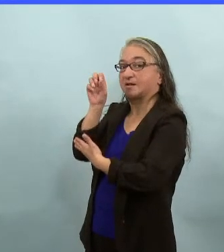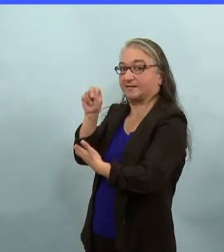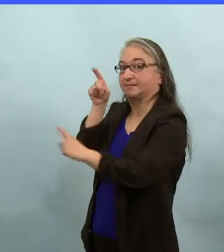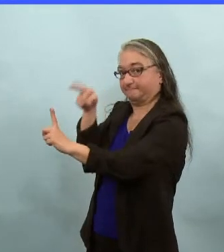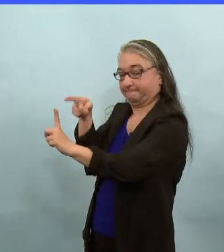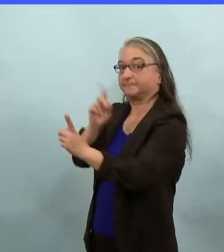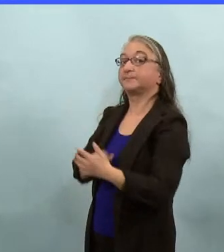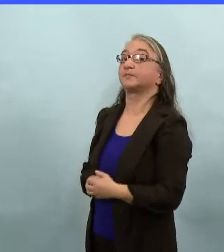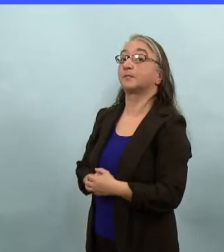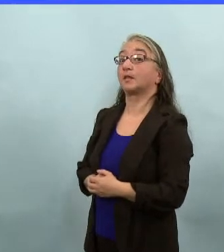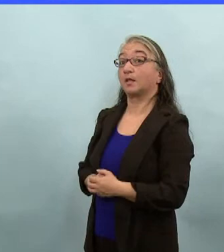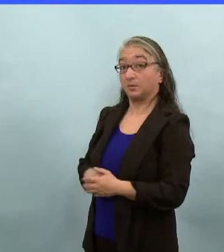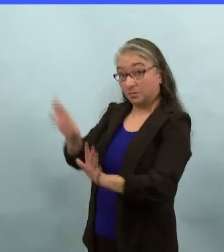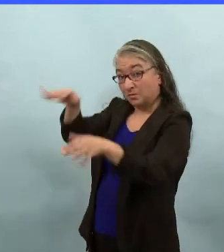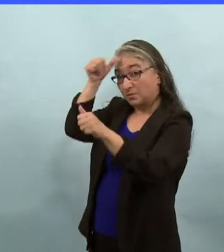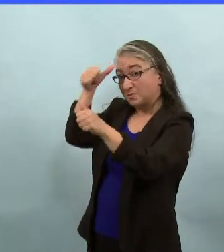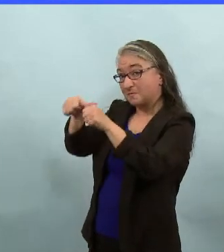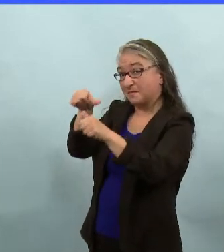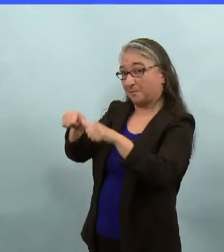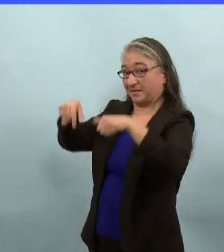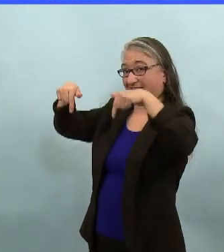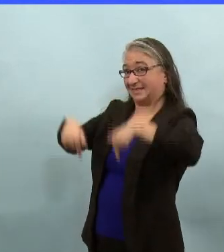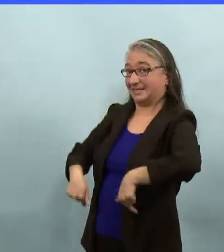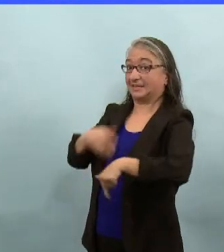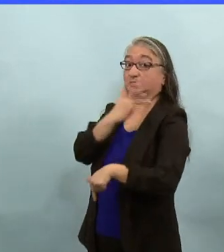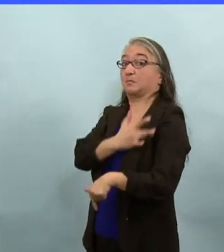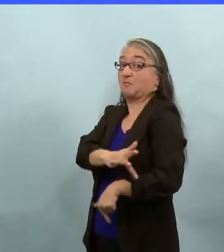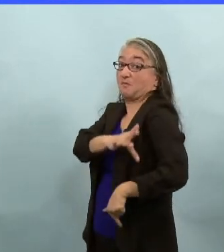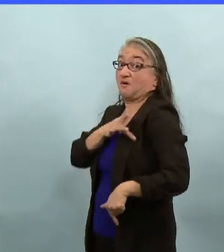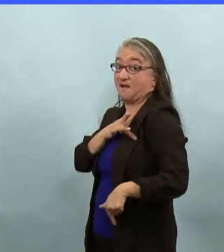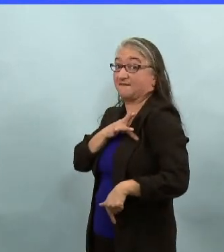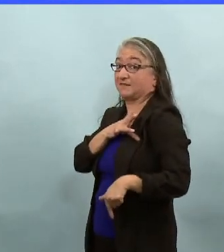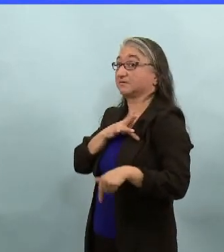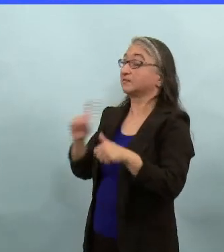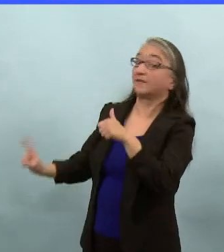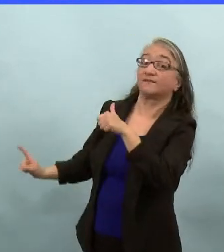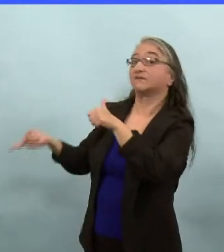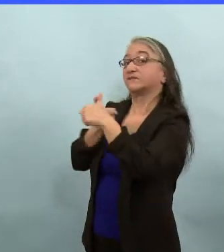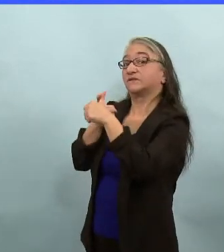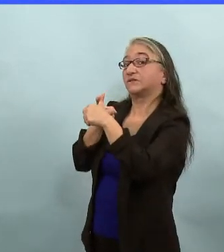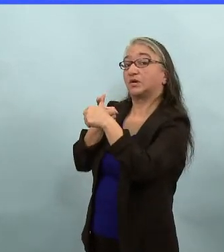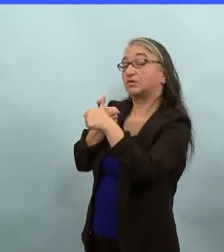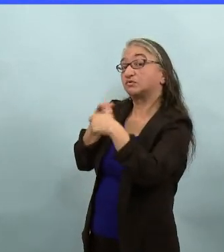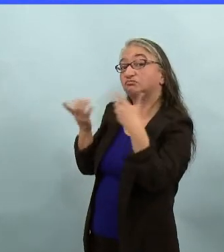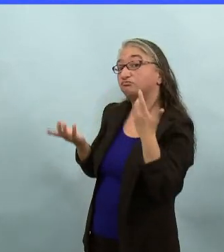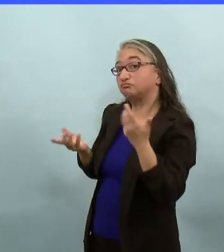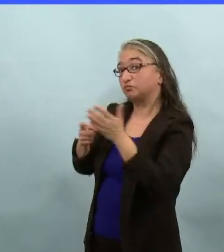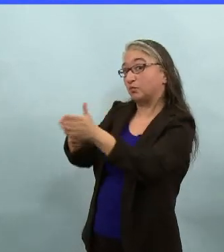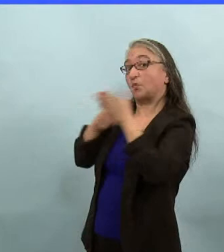province to to put forward a immunization or what we refer to as a vaccination card